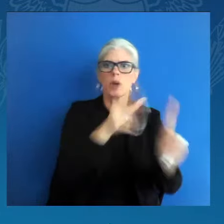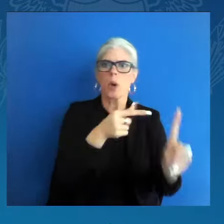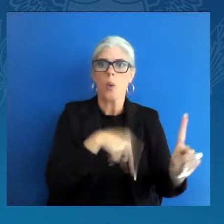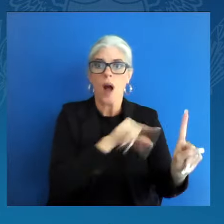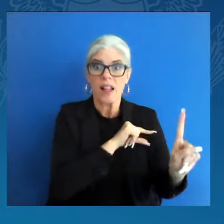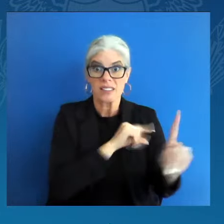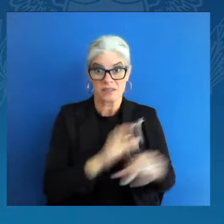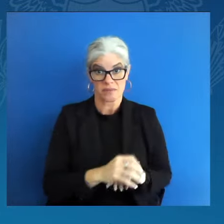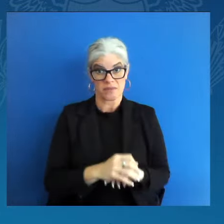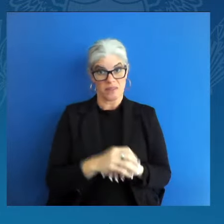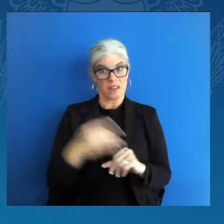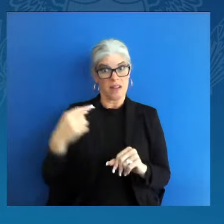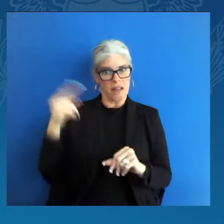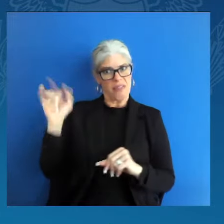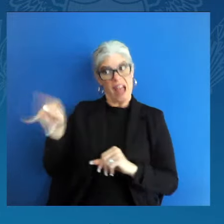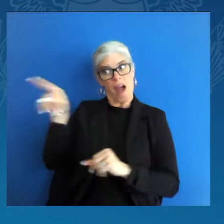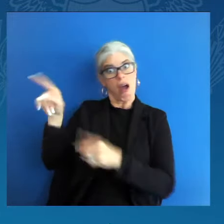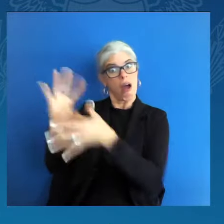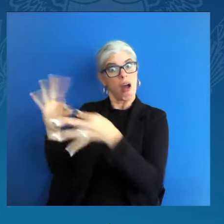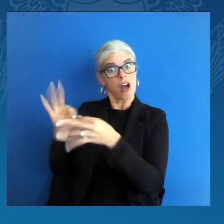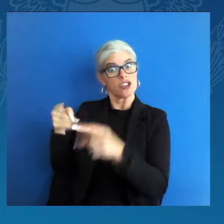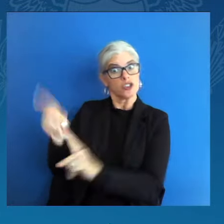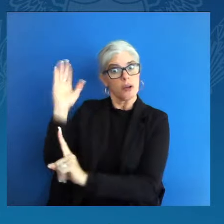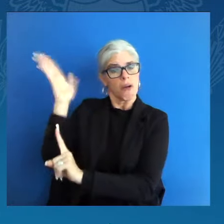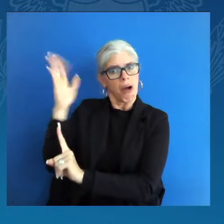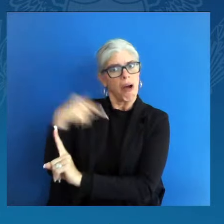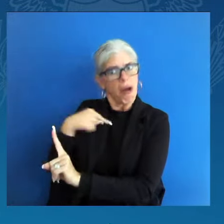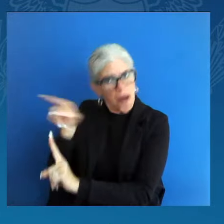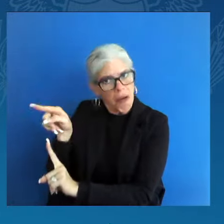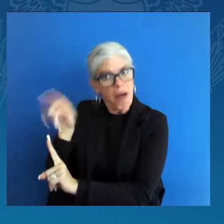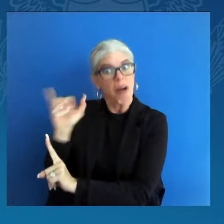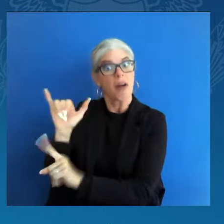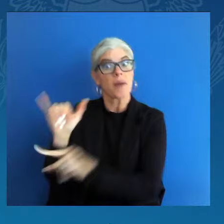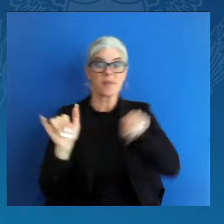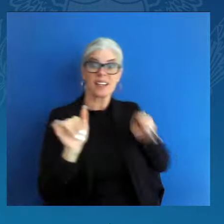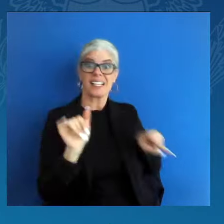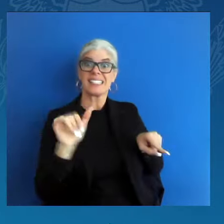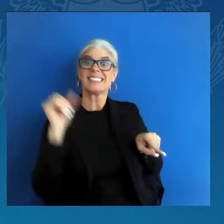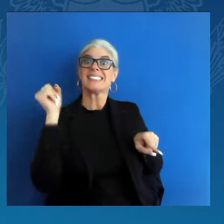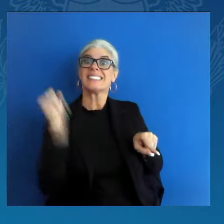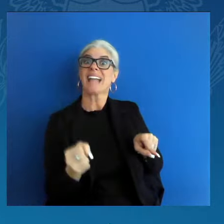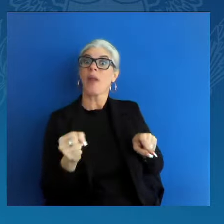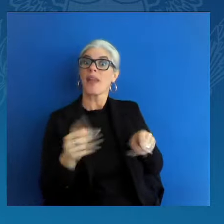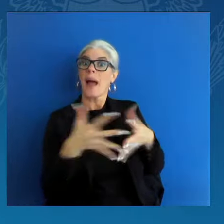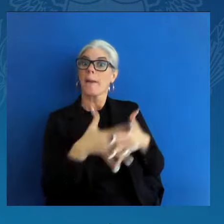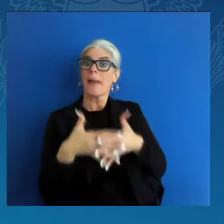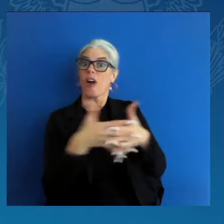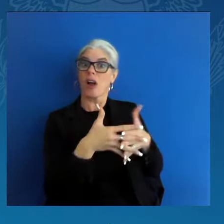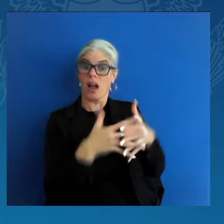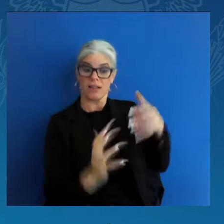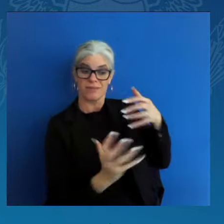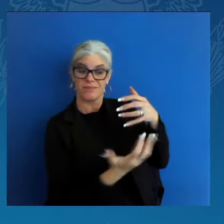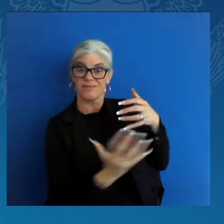and the continent of Africa may not have access, then, to important data to issue,